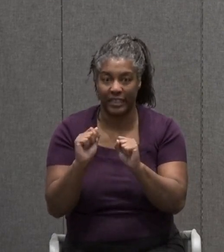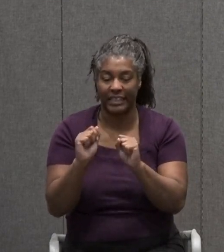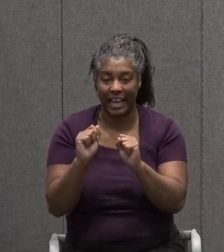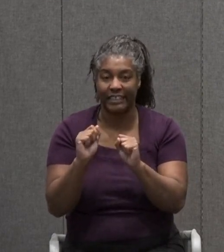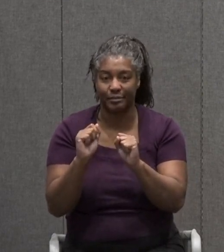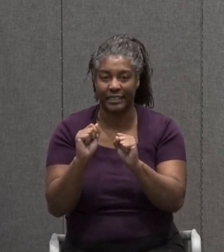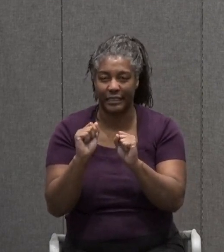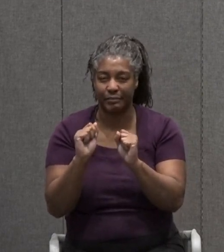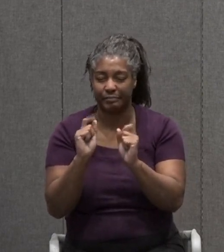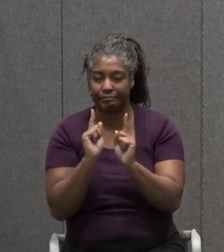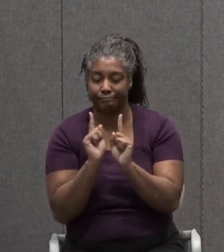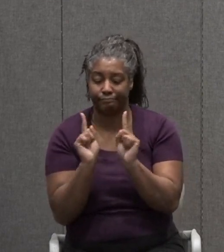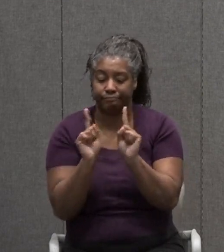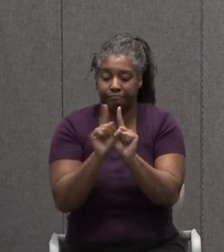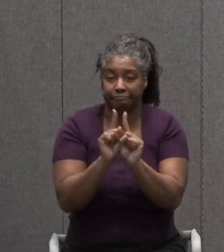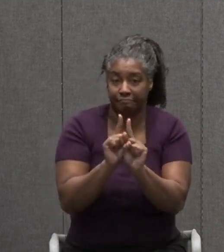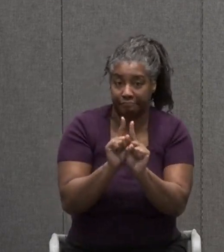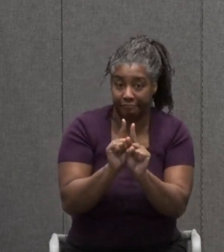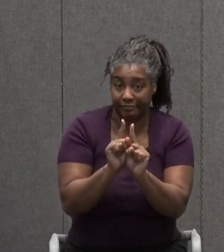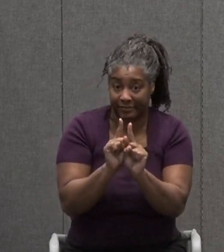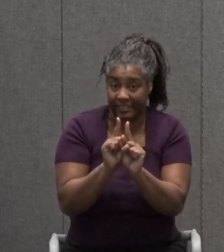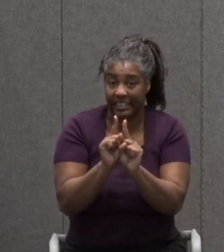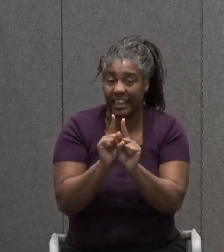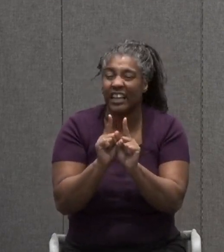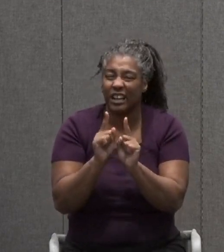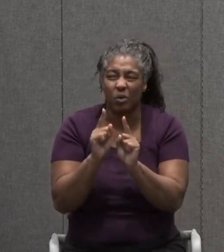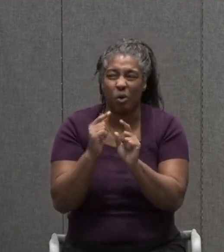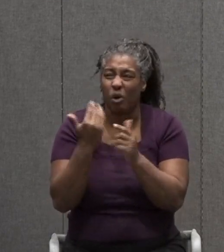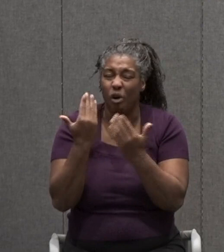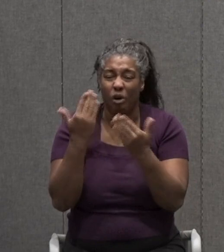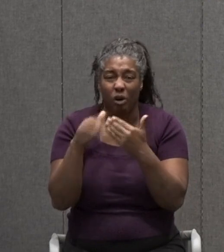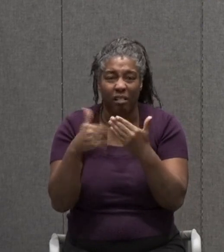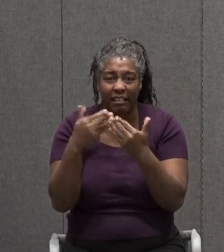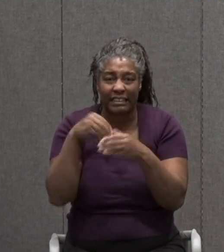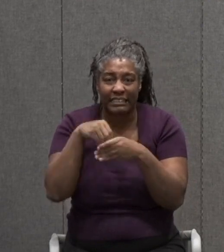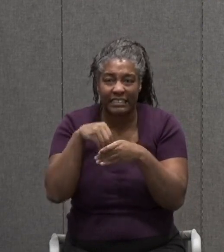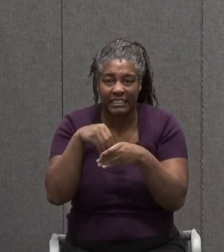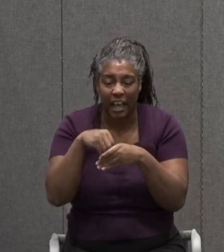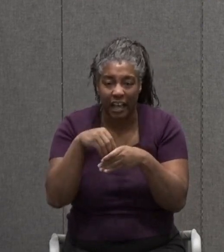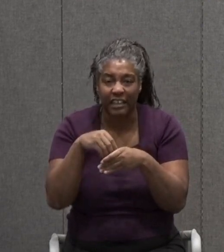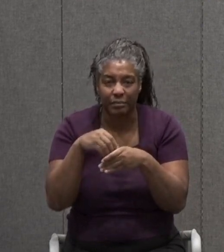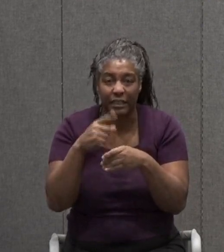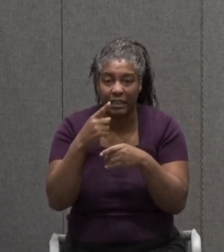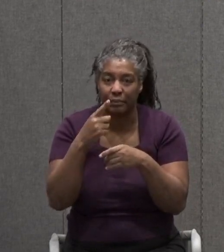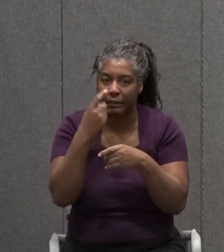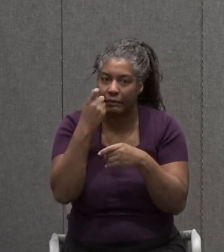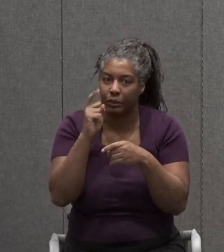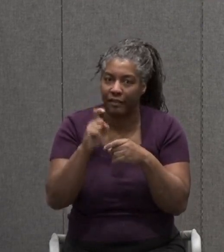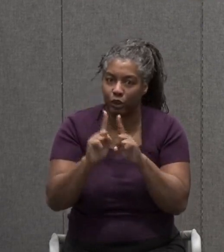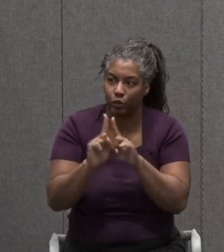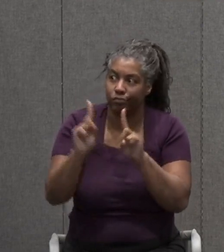So you got to still practice that social distancing. But this is fun. You can take some space from you and you can do this game.